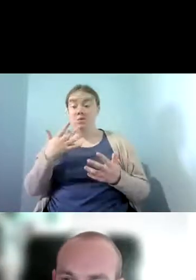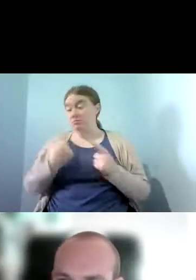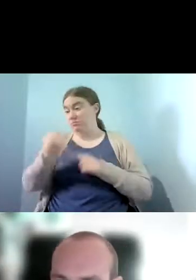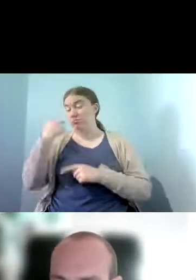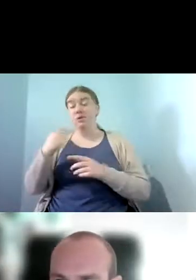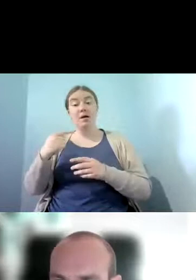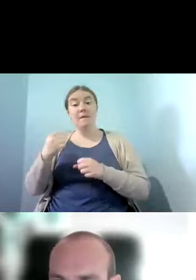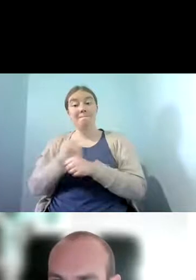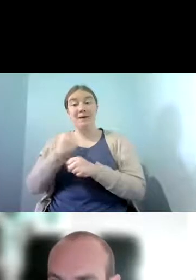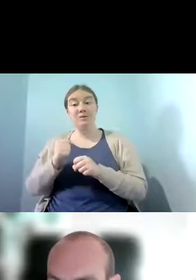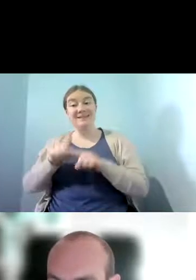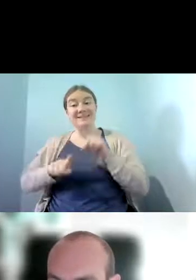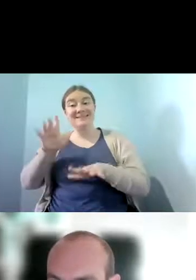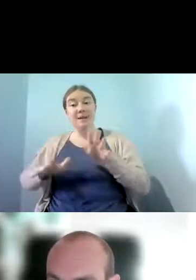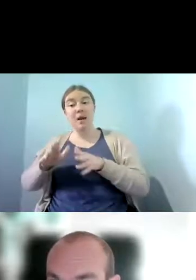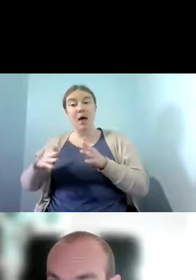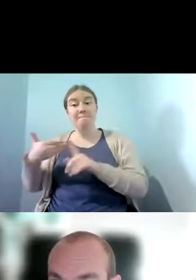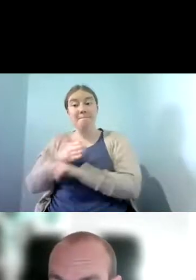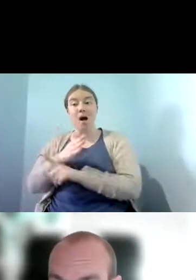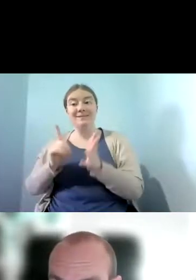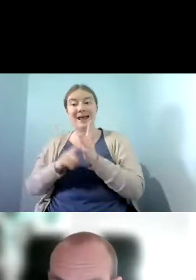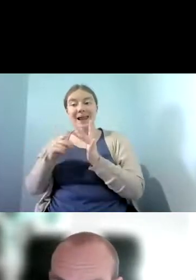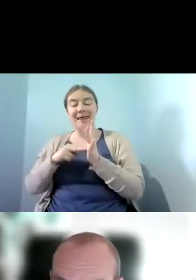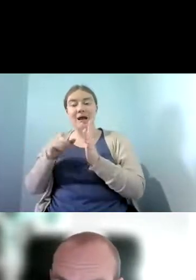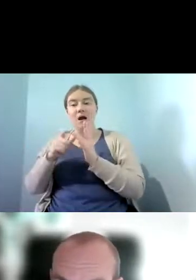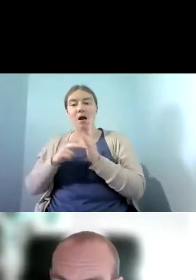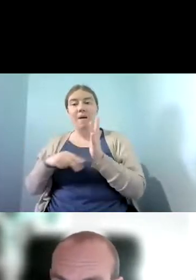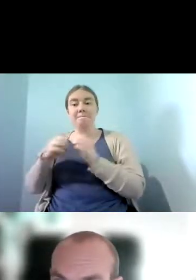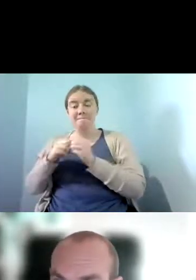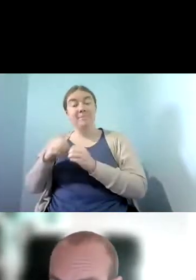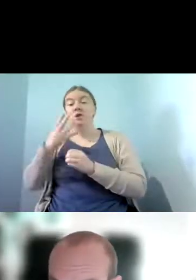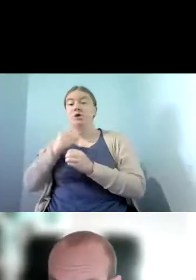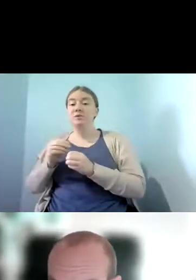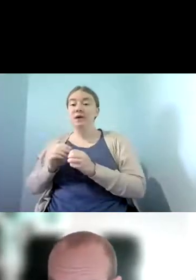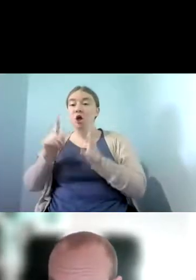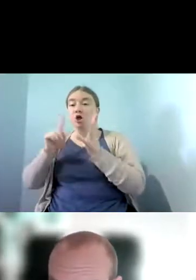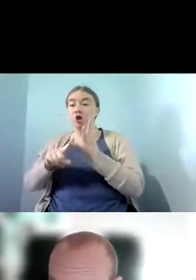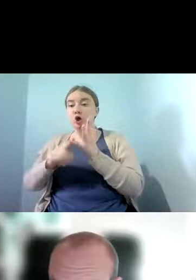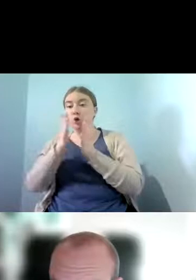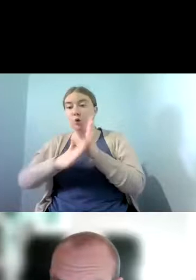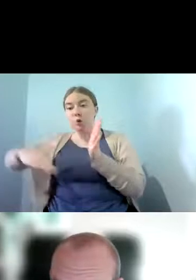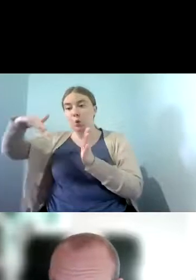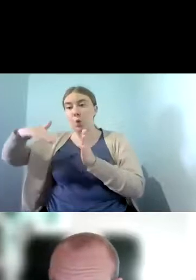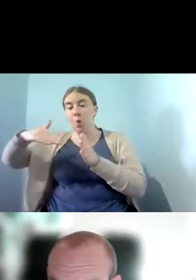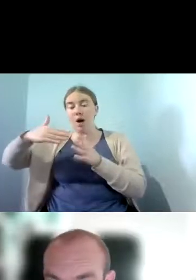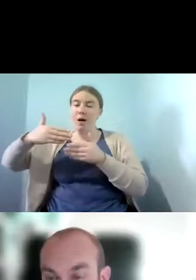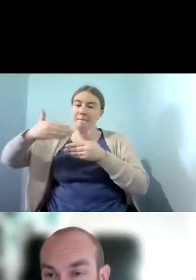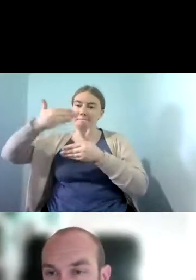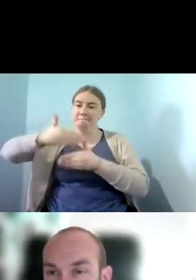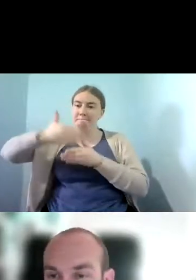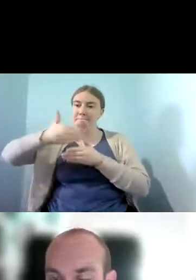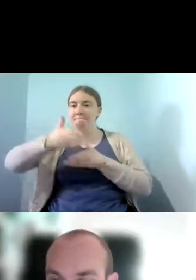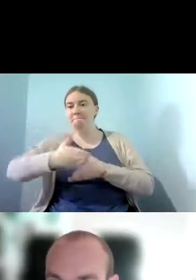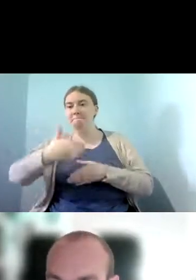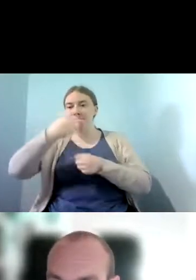different type of pile which is called a u-shaped pile which are a bit shallower so a bit less wide